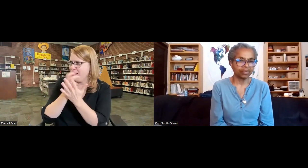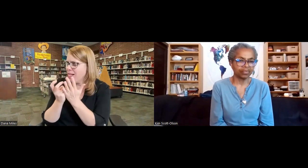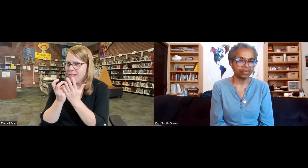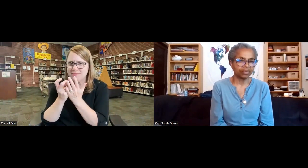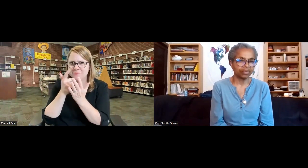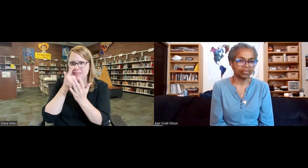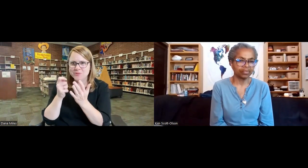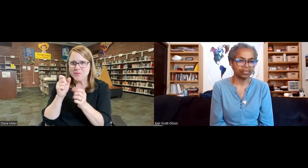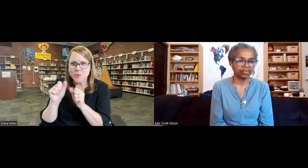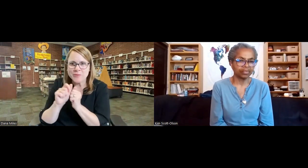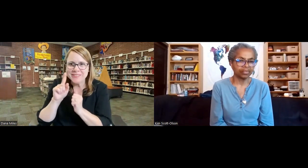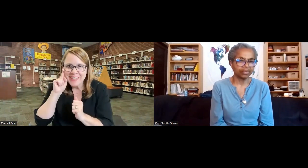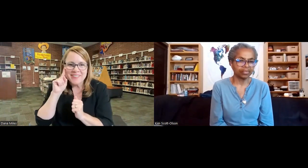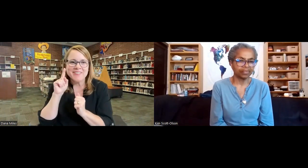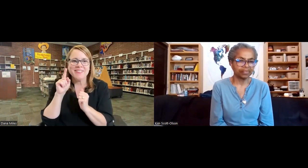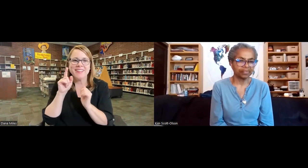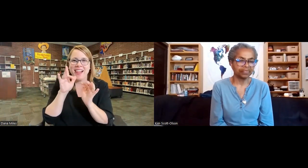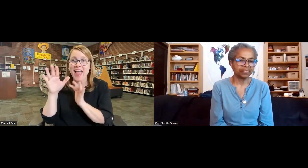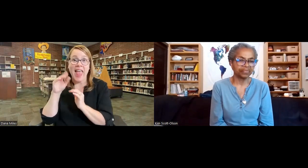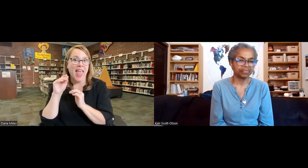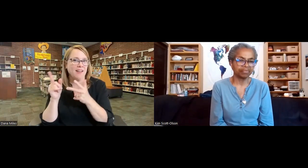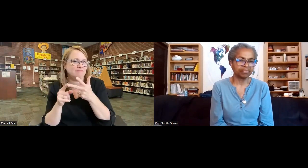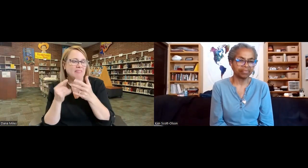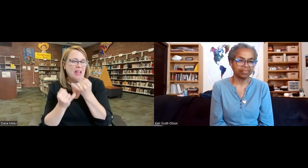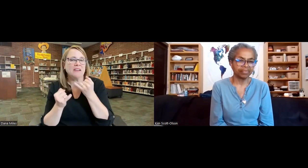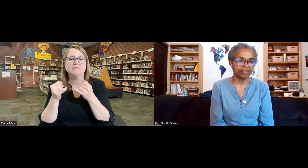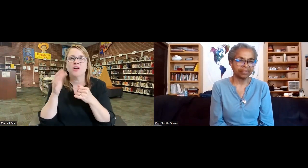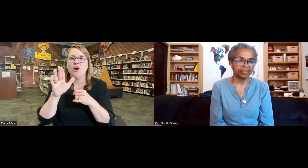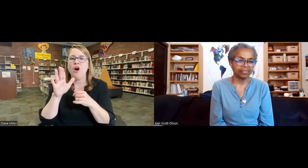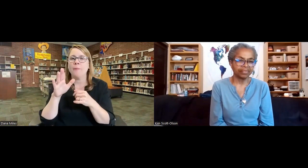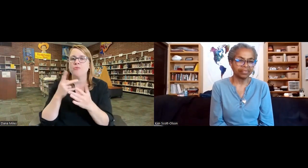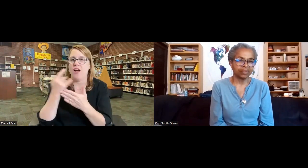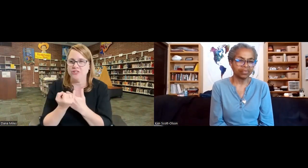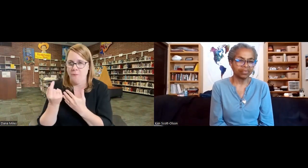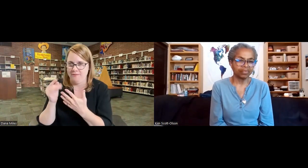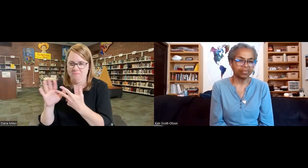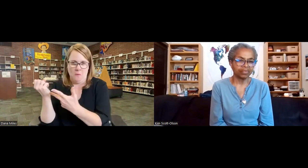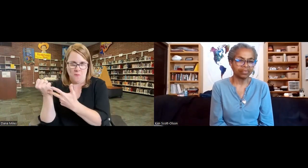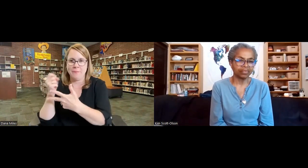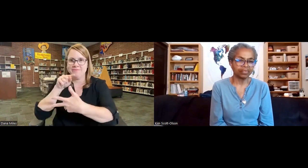What drew you to working in the Deaf world, and of course there’s a project you're working on